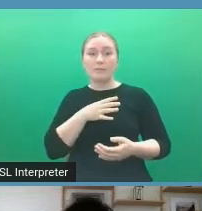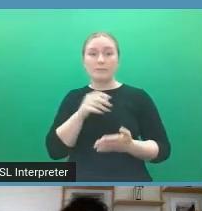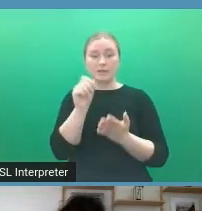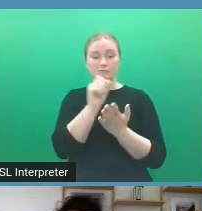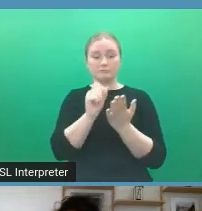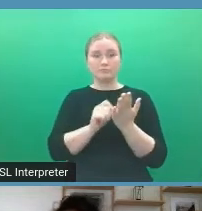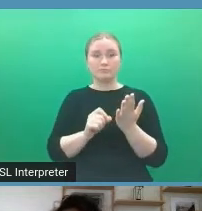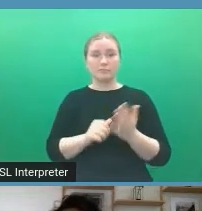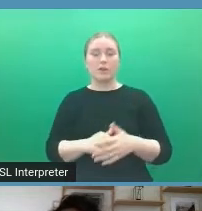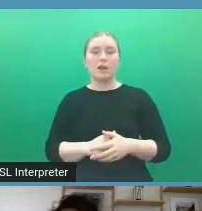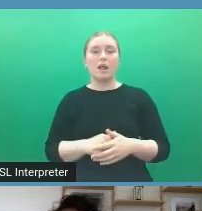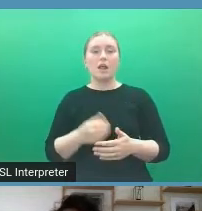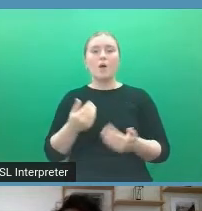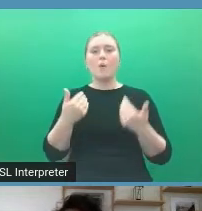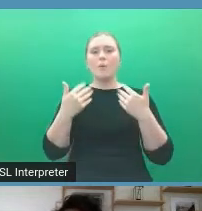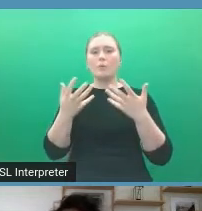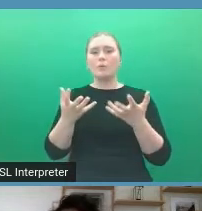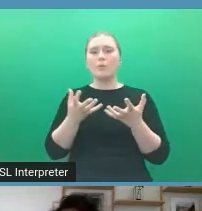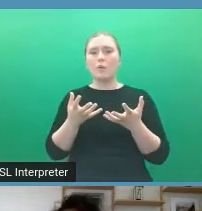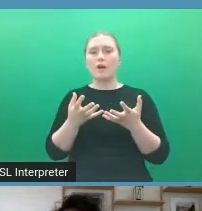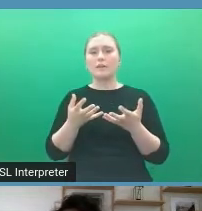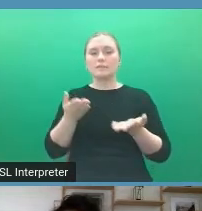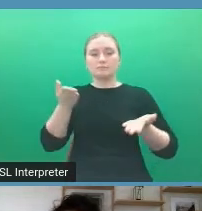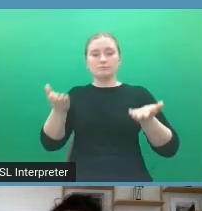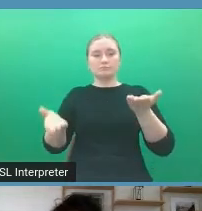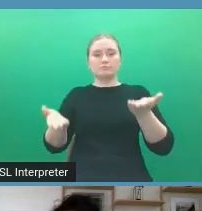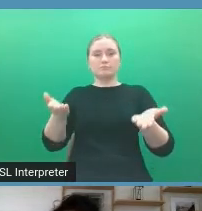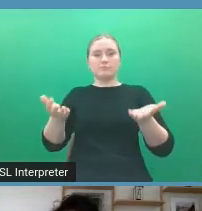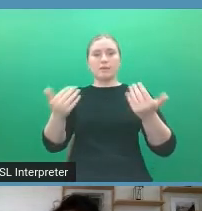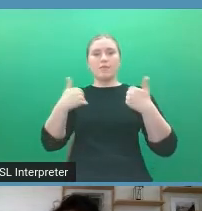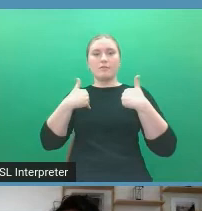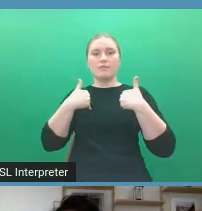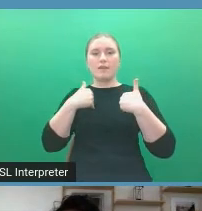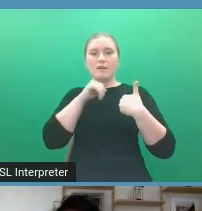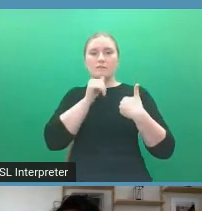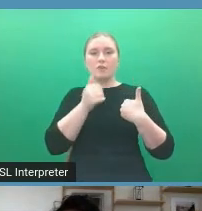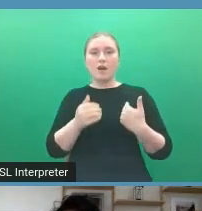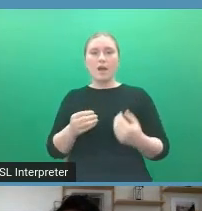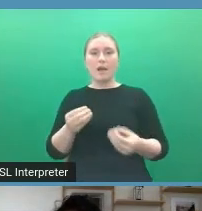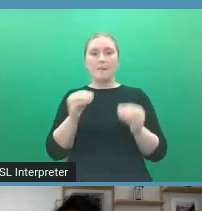greater equitable balance within their collections at large. But representational inclusion, when